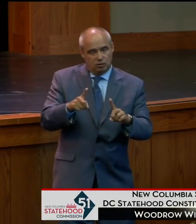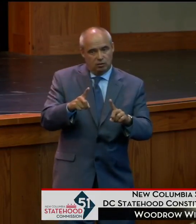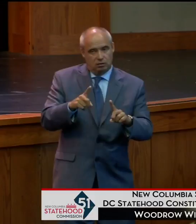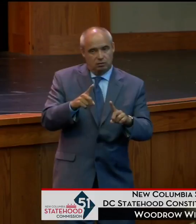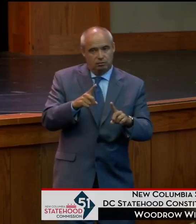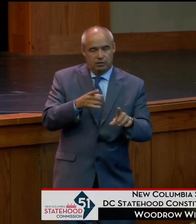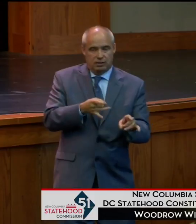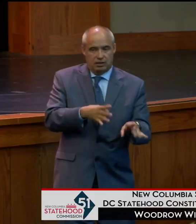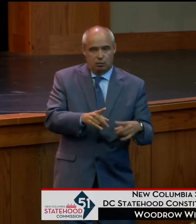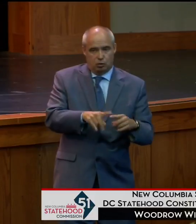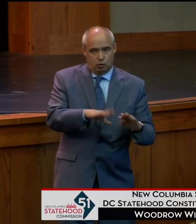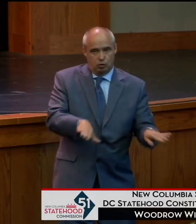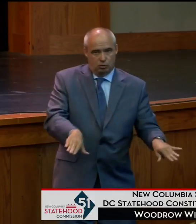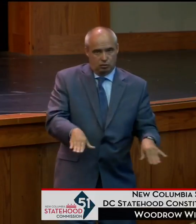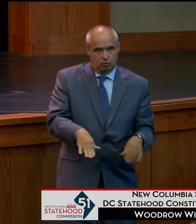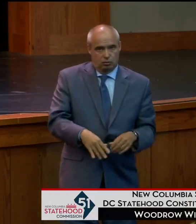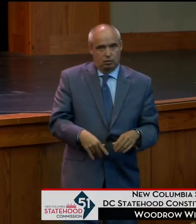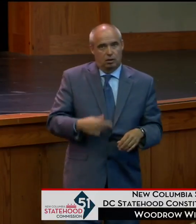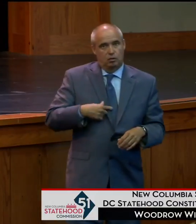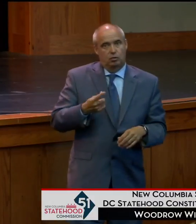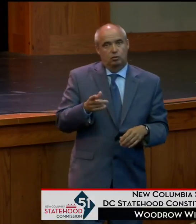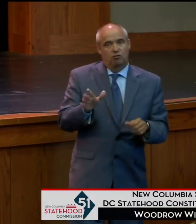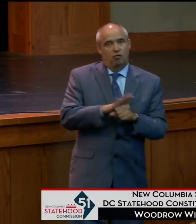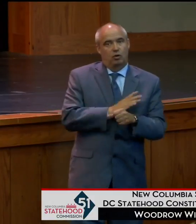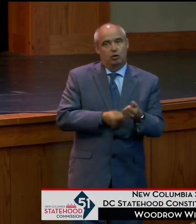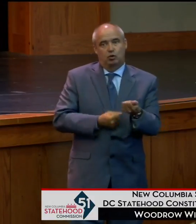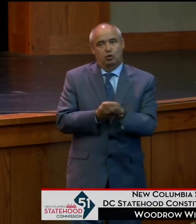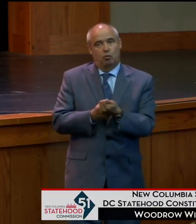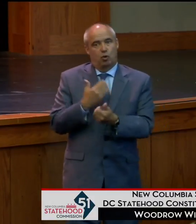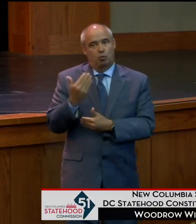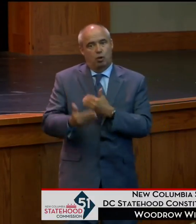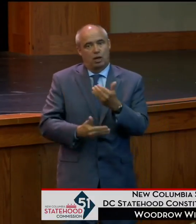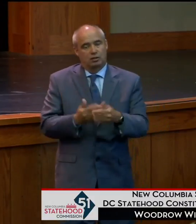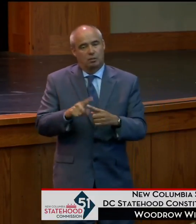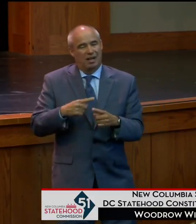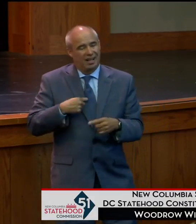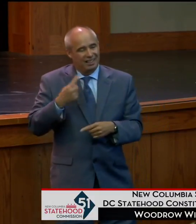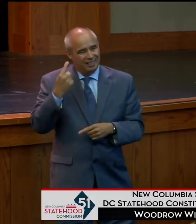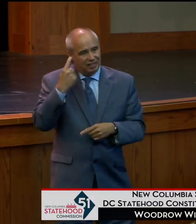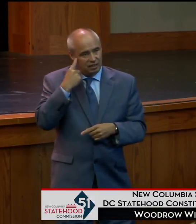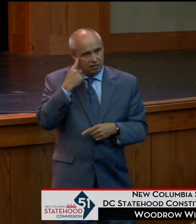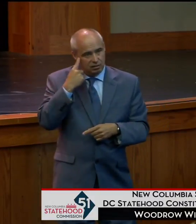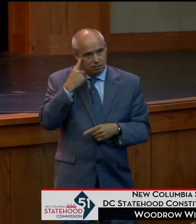SO I TOTALLY SUPPORT THE PROCESS, BUT I THINK AS THE